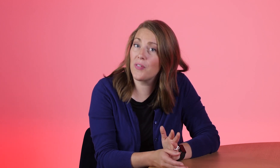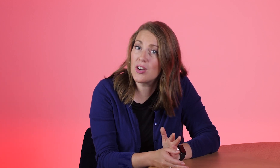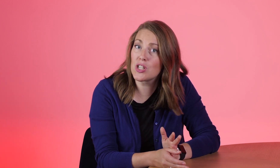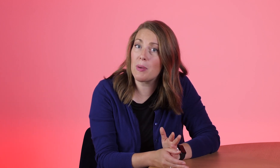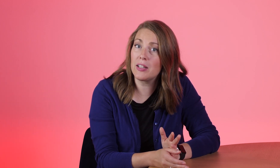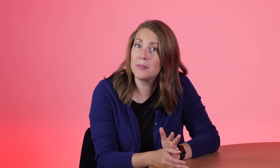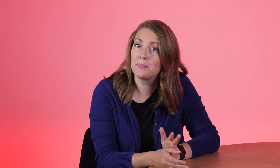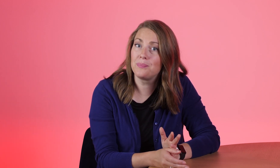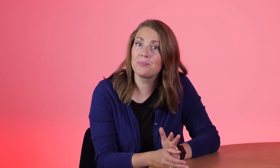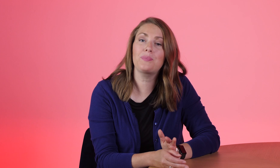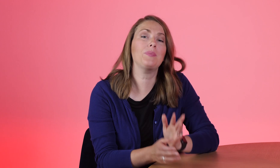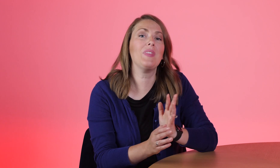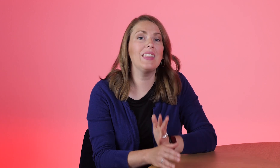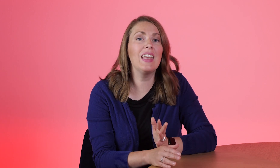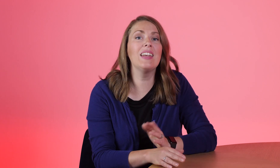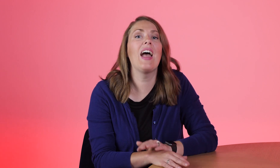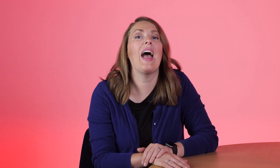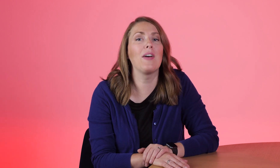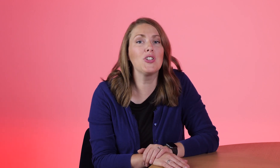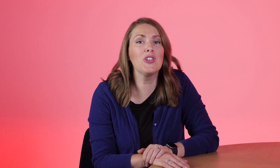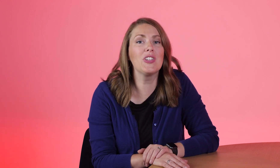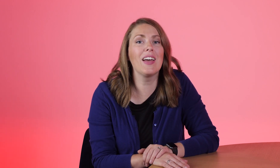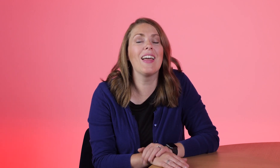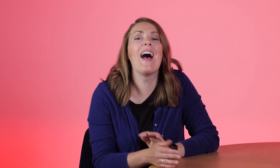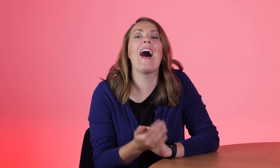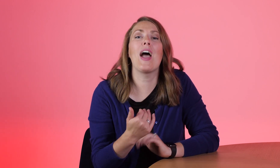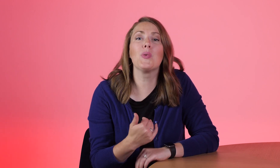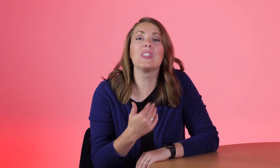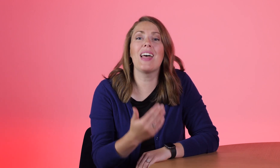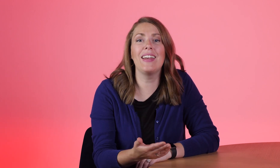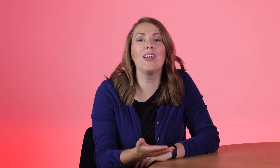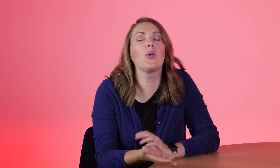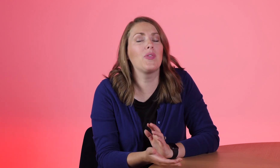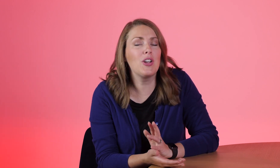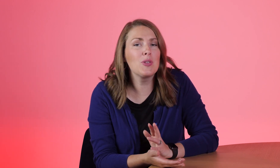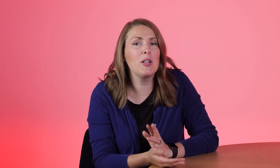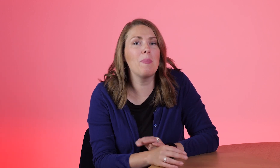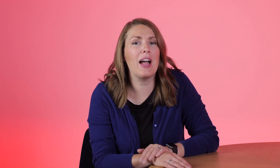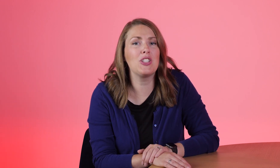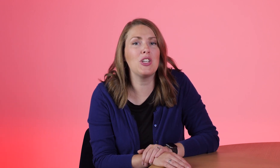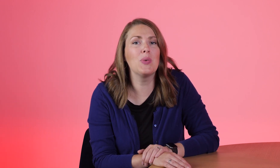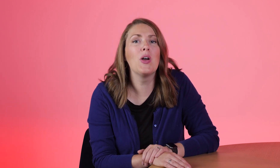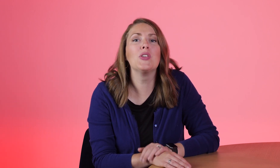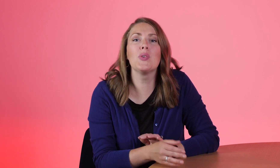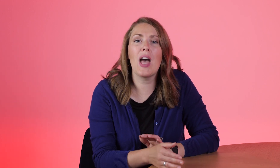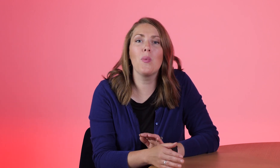fingerspell it then after you're done i will sign it or fingerspell it back to you so that